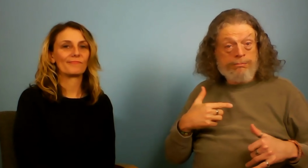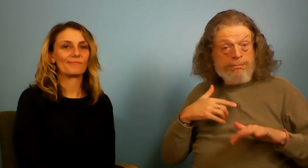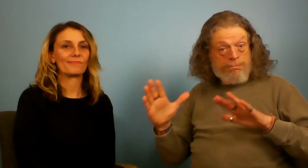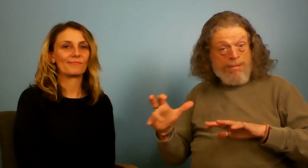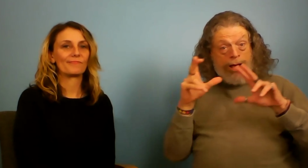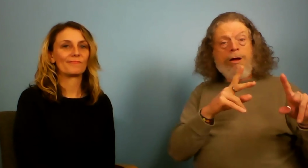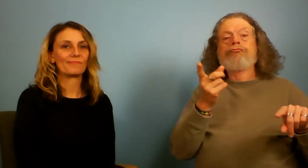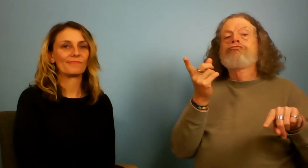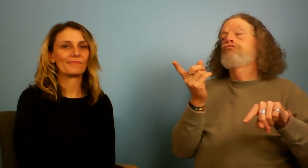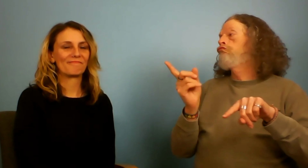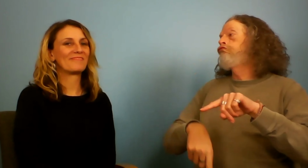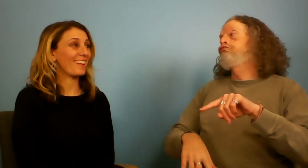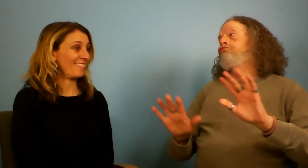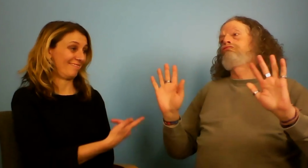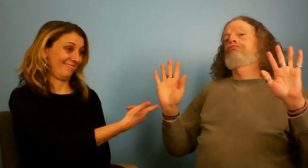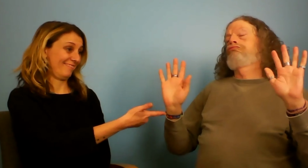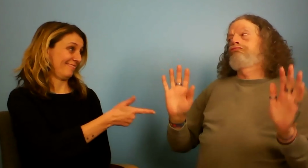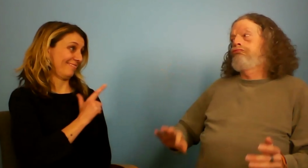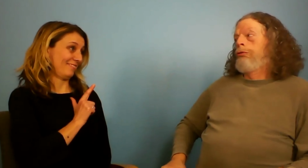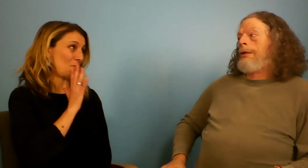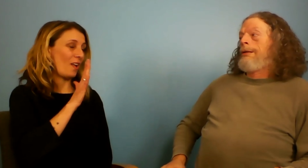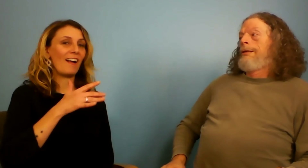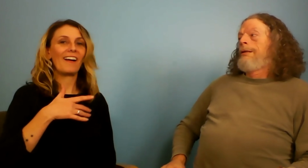I would not want to go back.